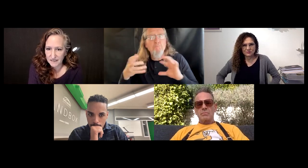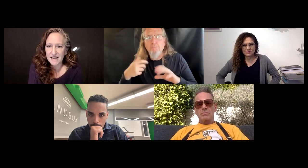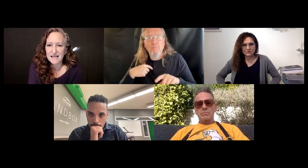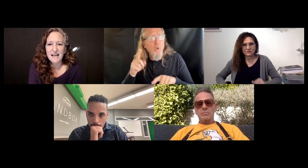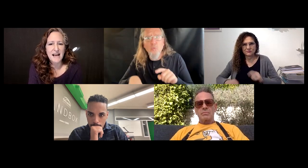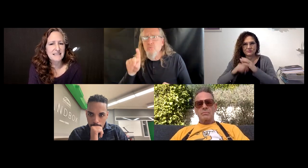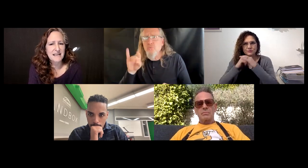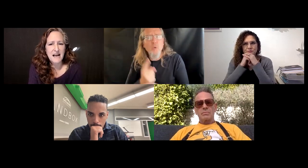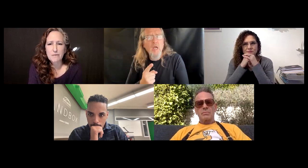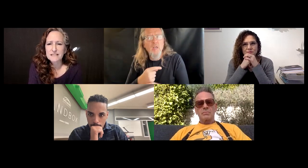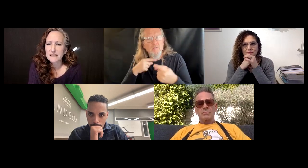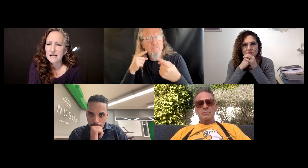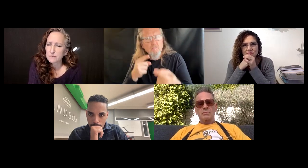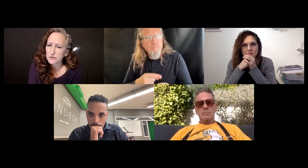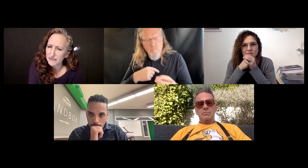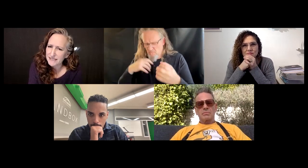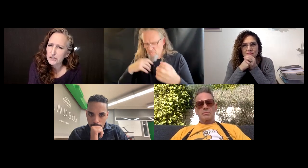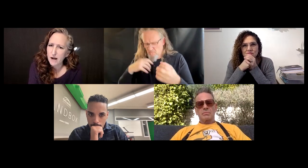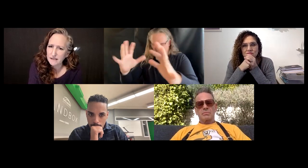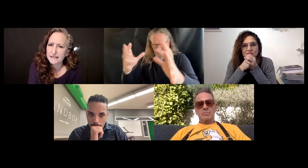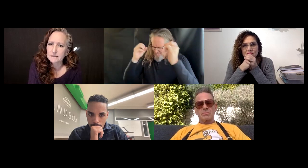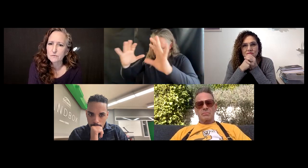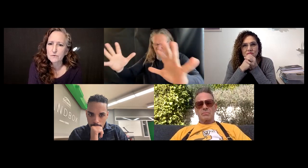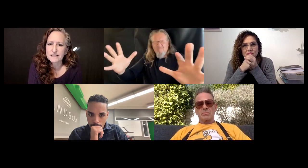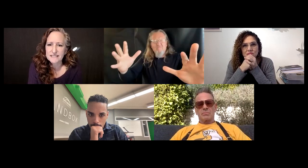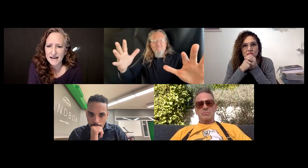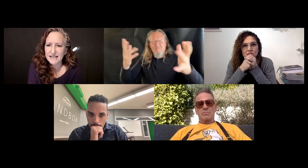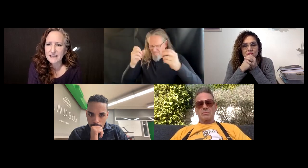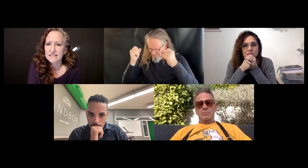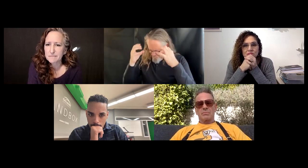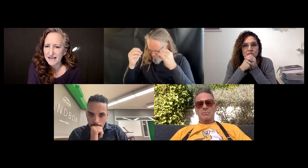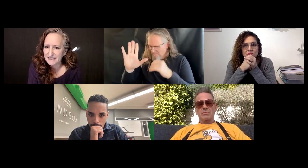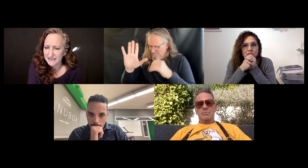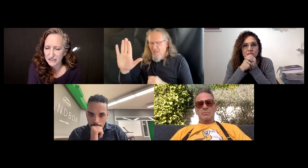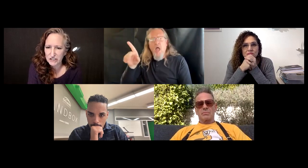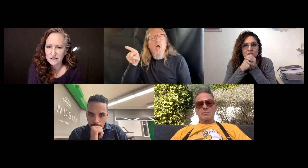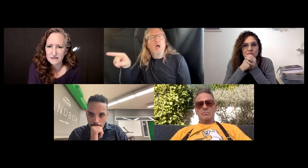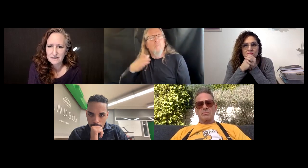And I was really struggling with signing this passage.